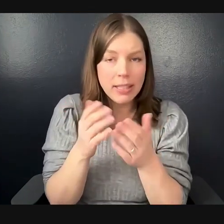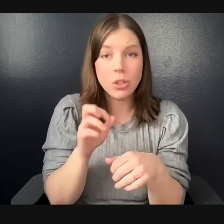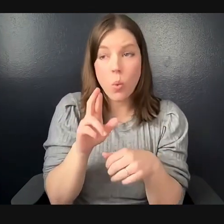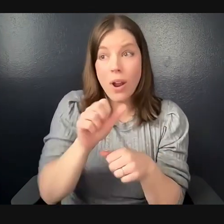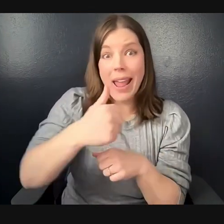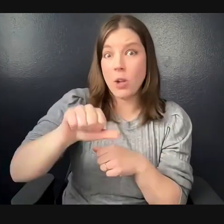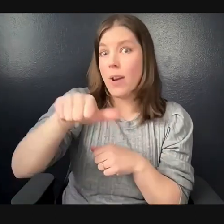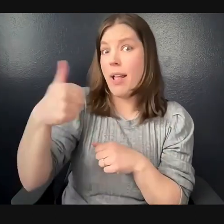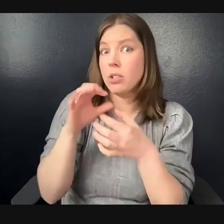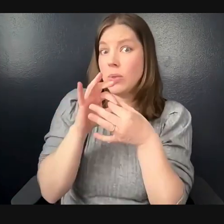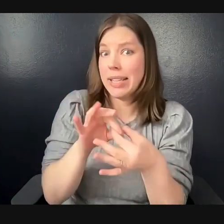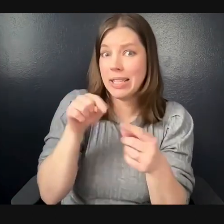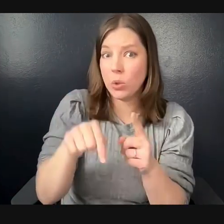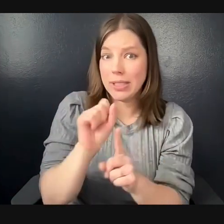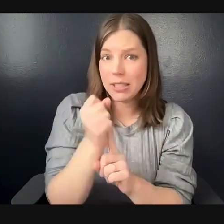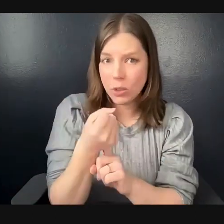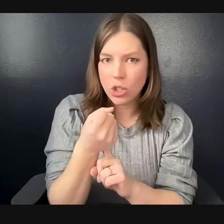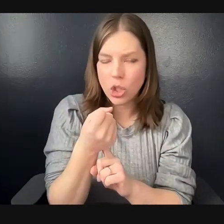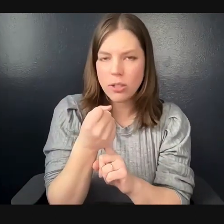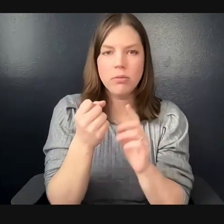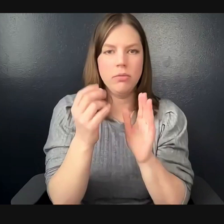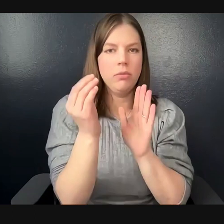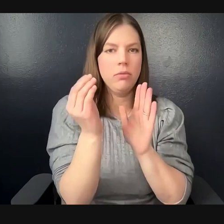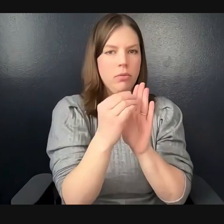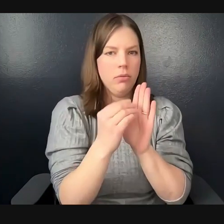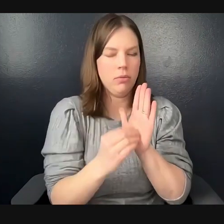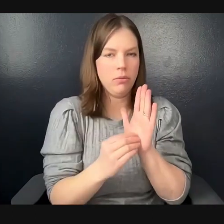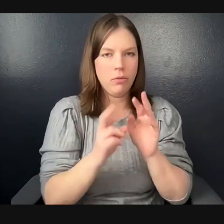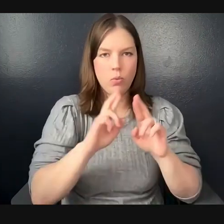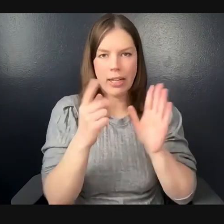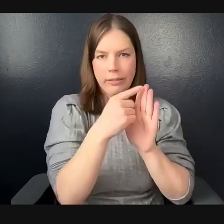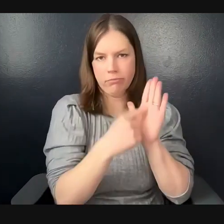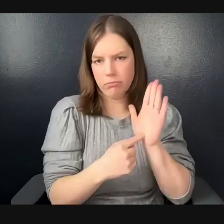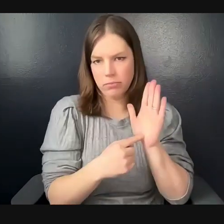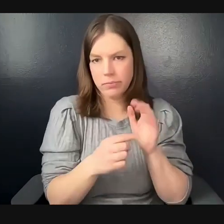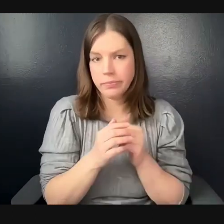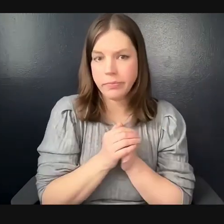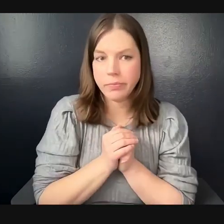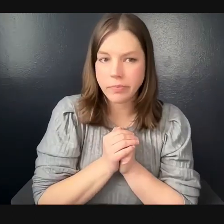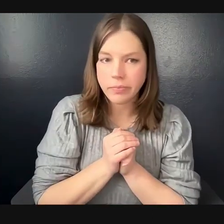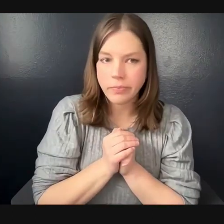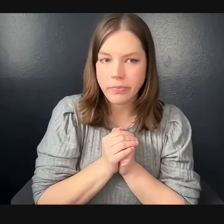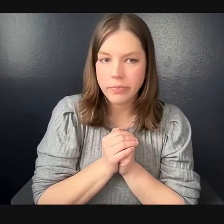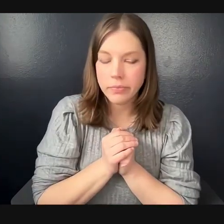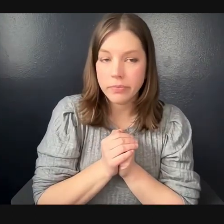related to the situation. Document all of those instances.